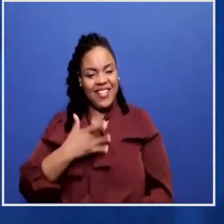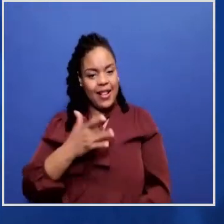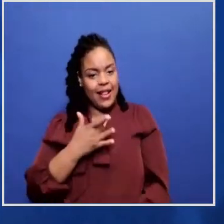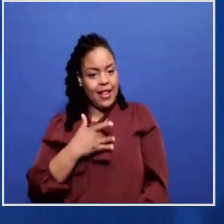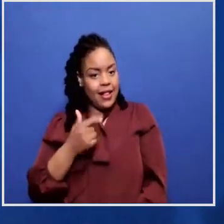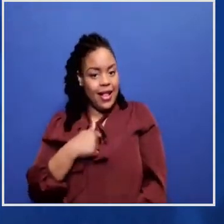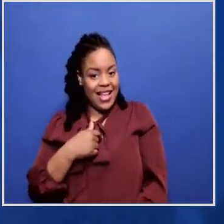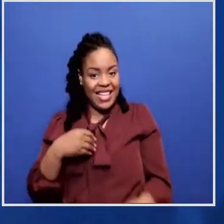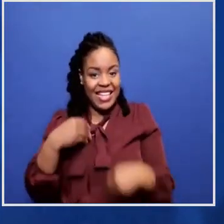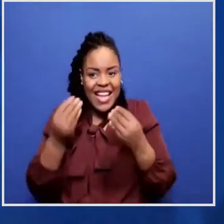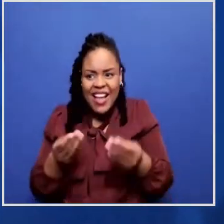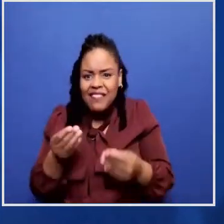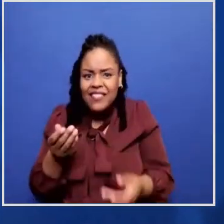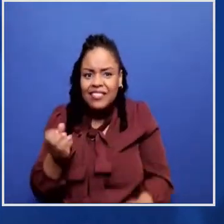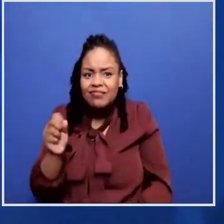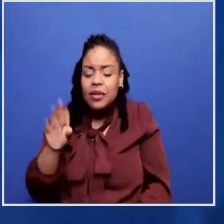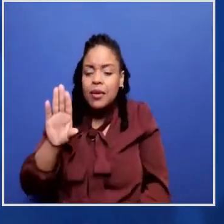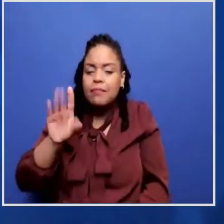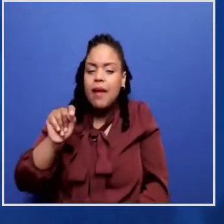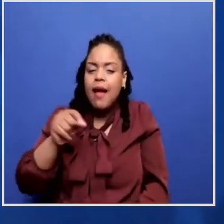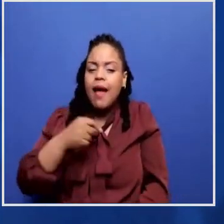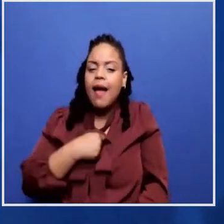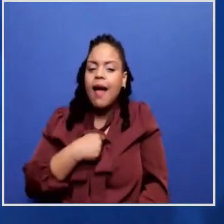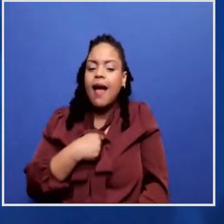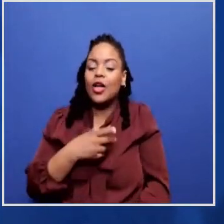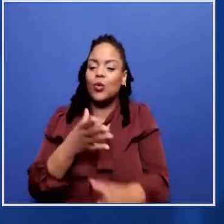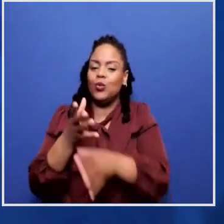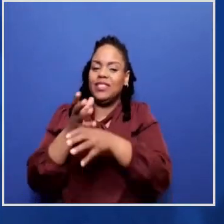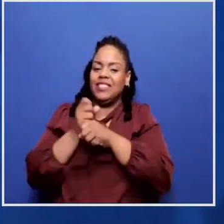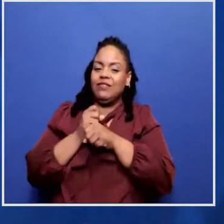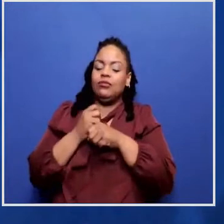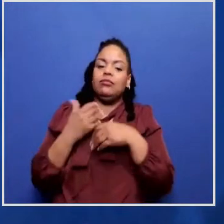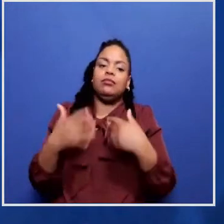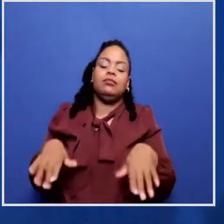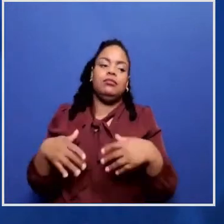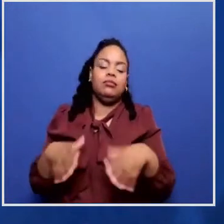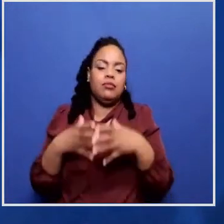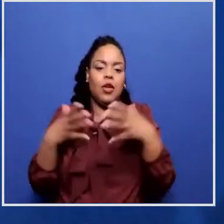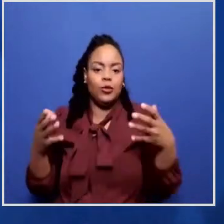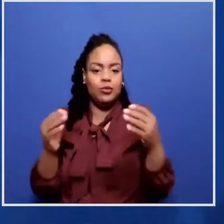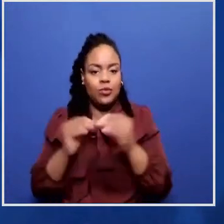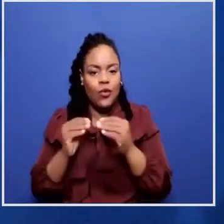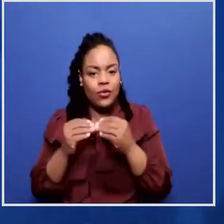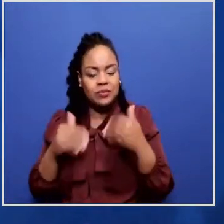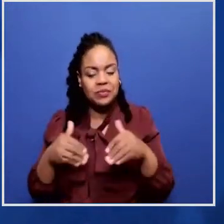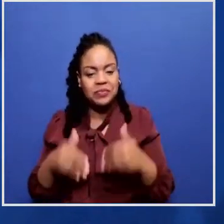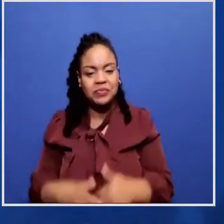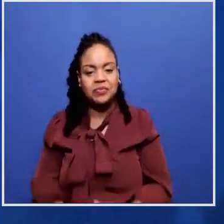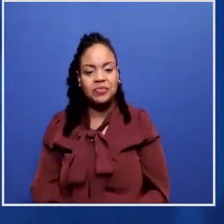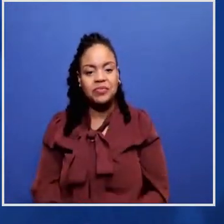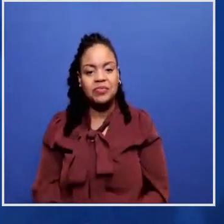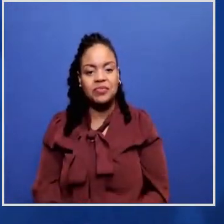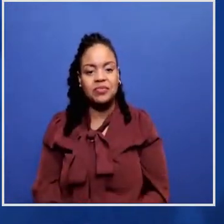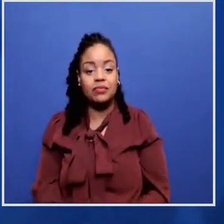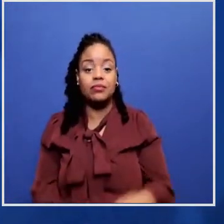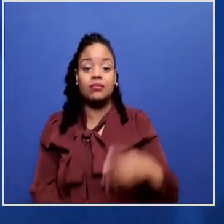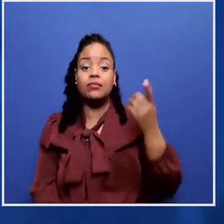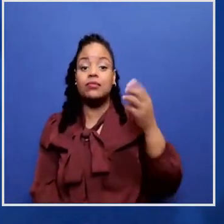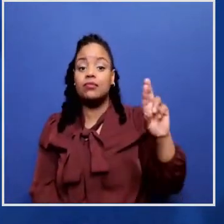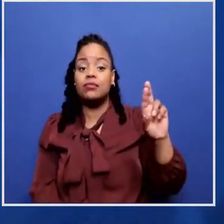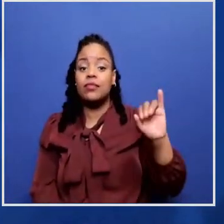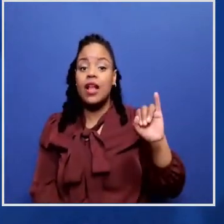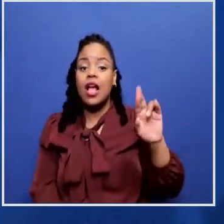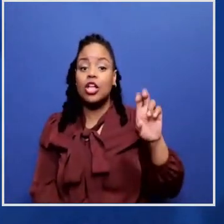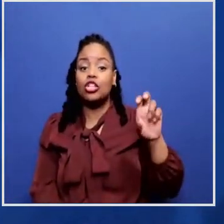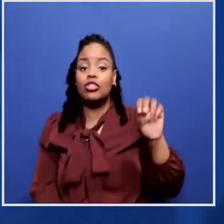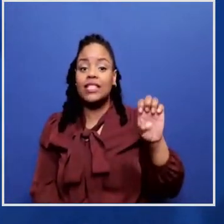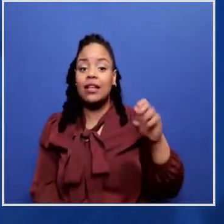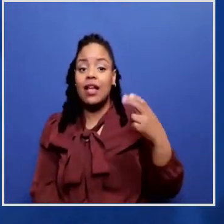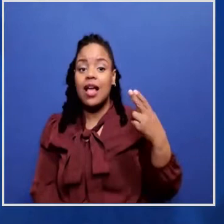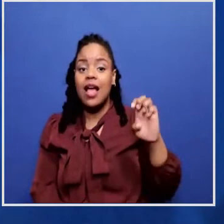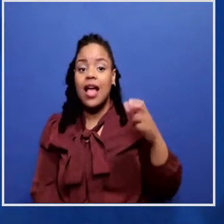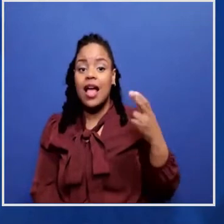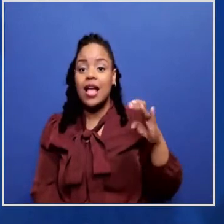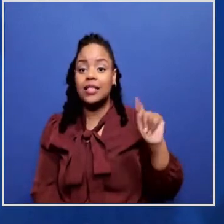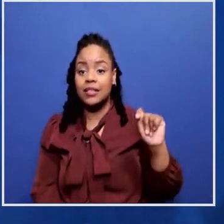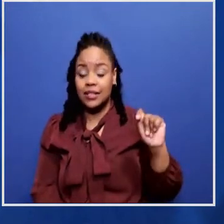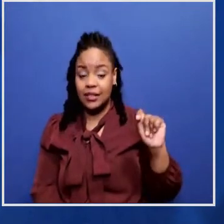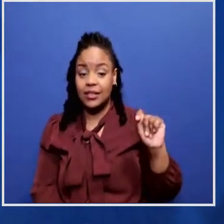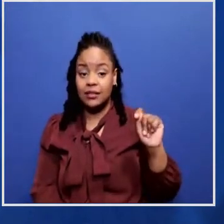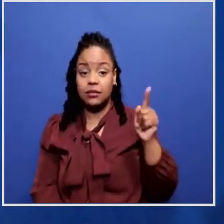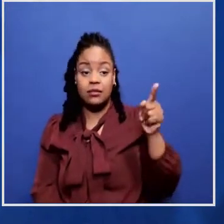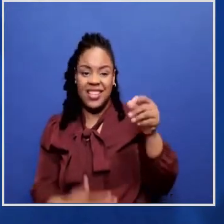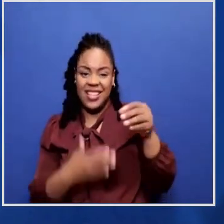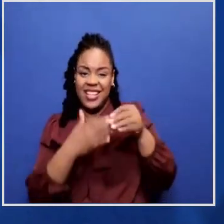HAVE RECEIVED SO MUCH MORE THAN